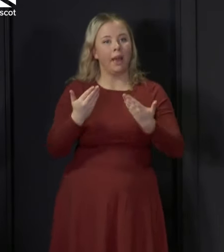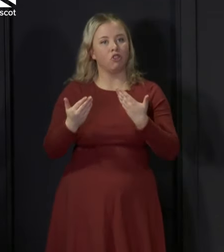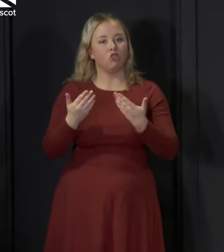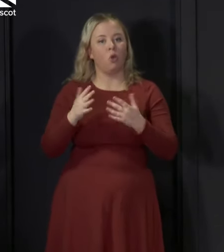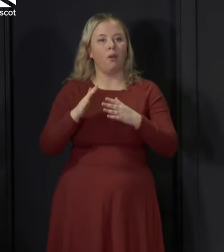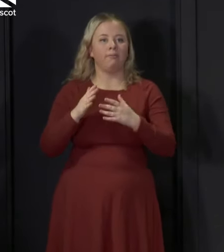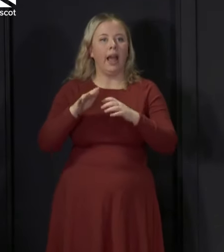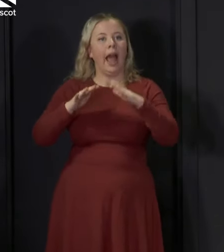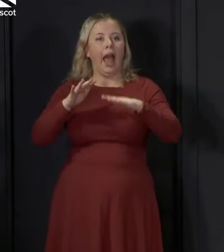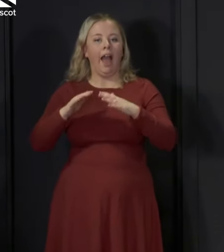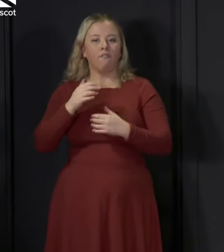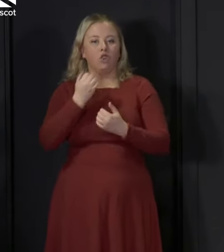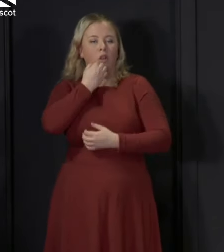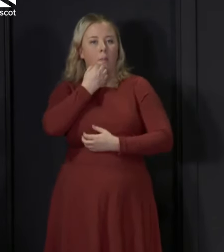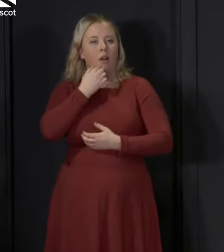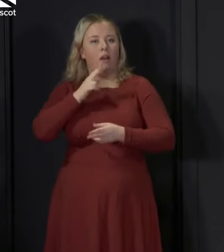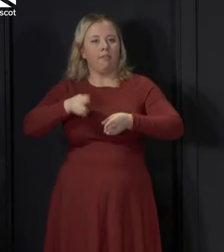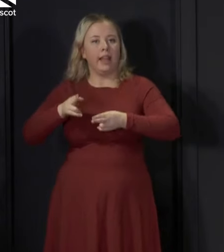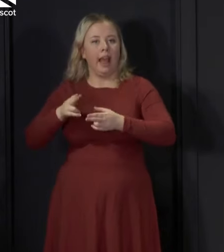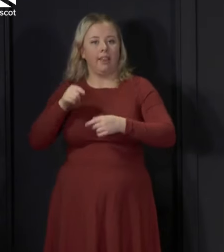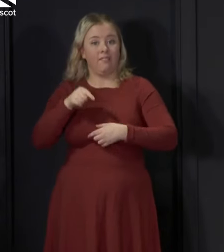years, for that particular week.